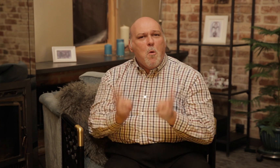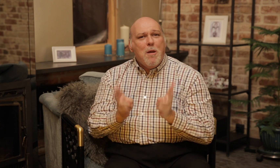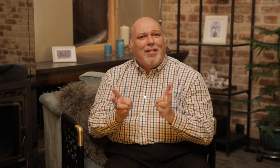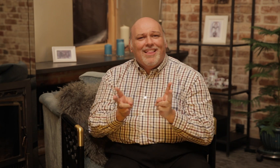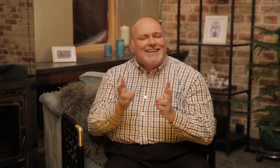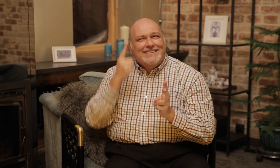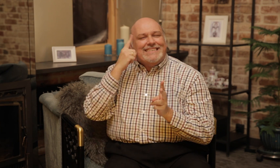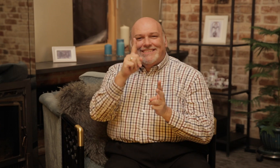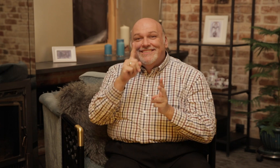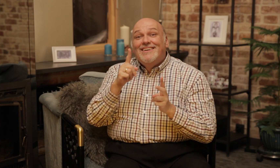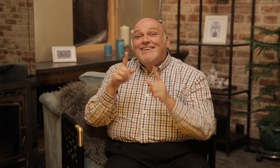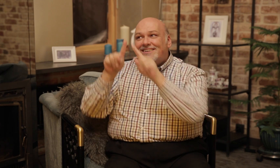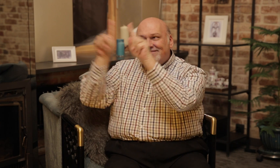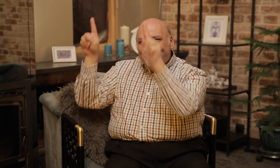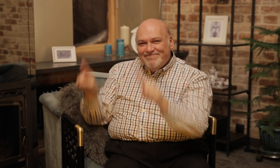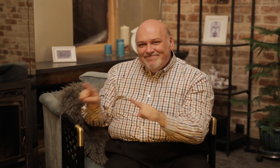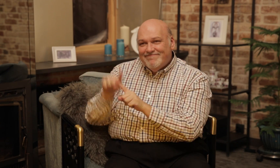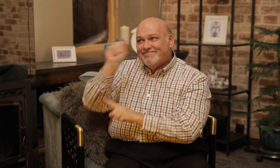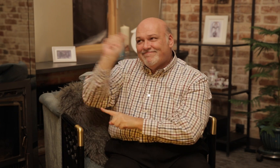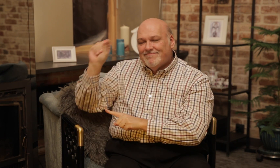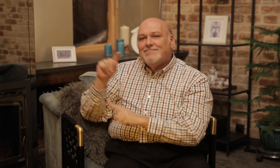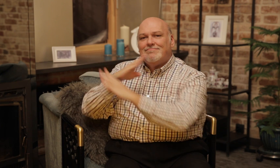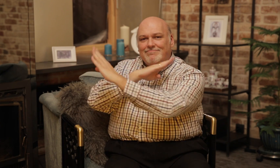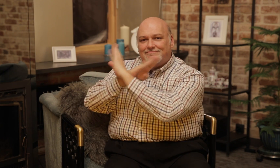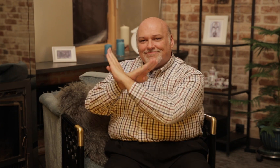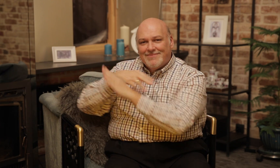If they would just put up a sign saying don't walk through here,